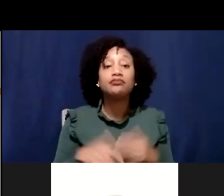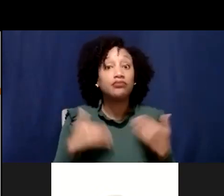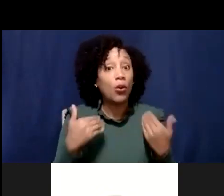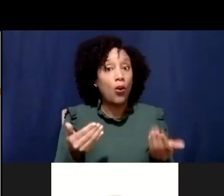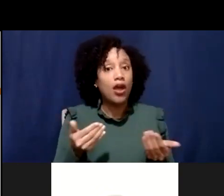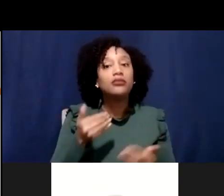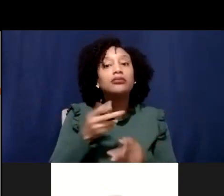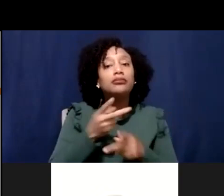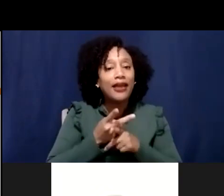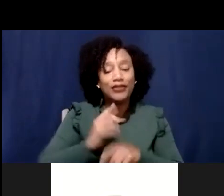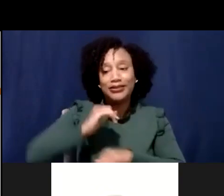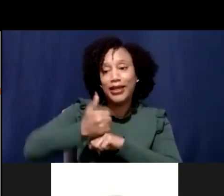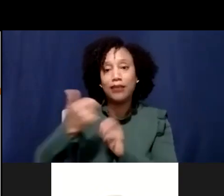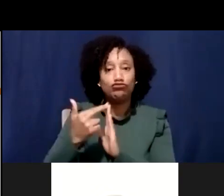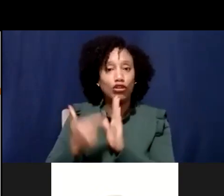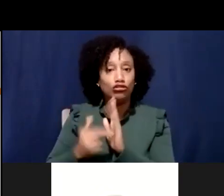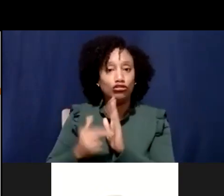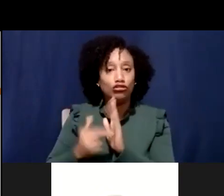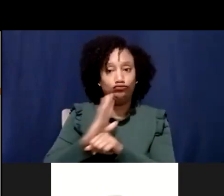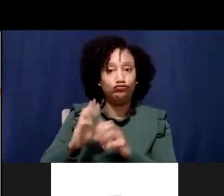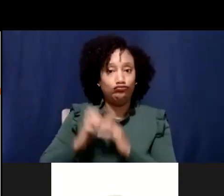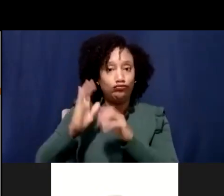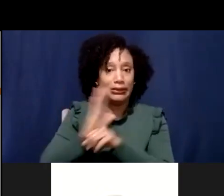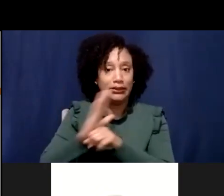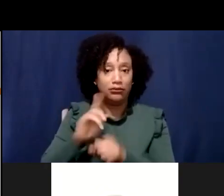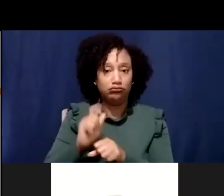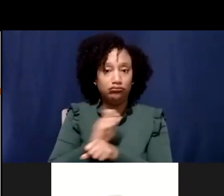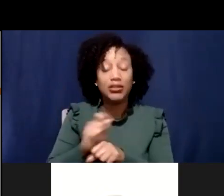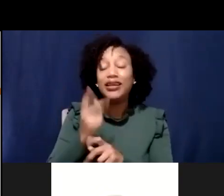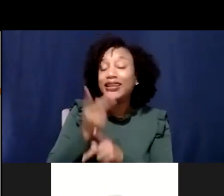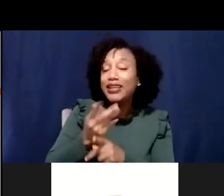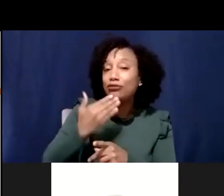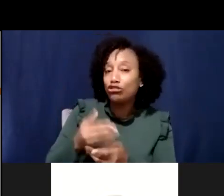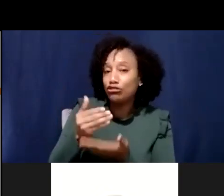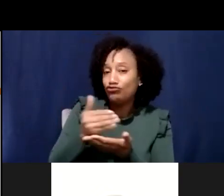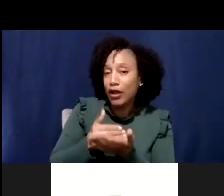as a registered business so you can keep good records of your income and expenses in a separate checking account